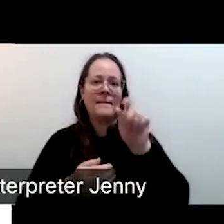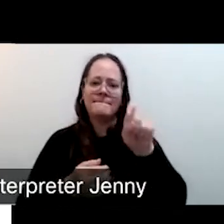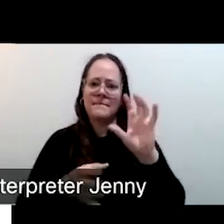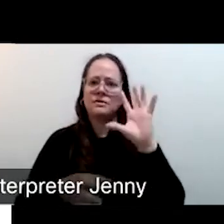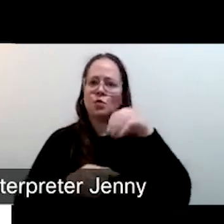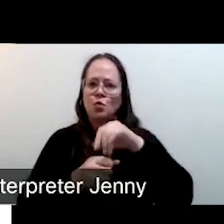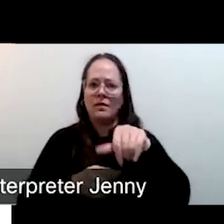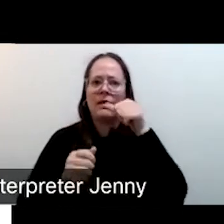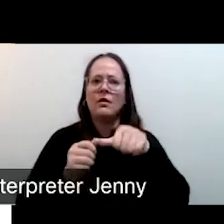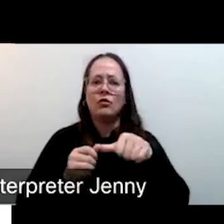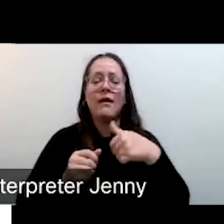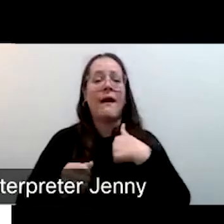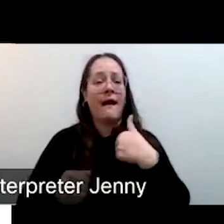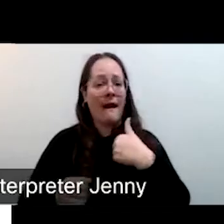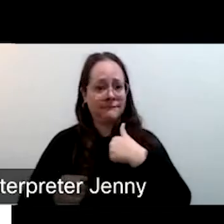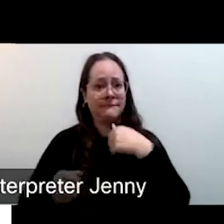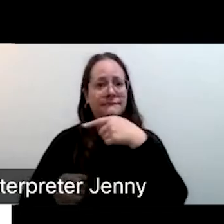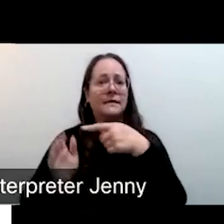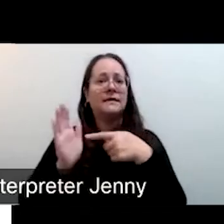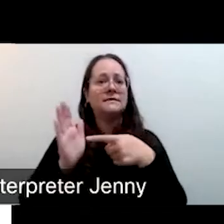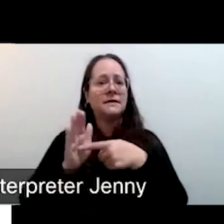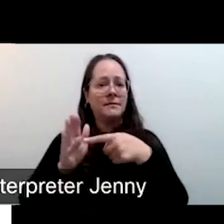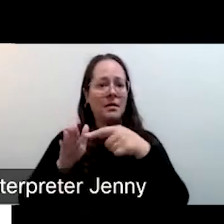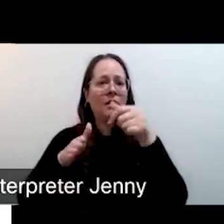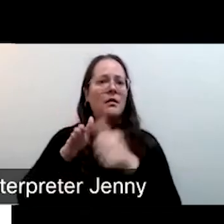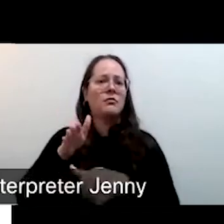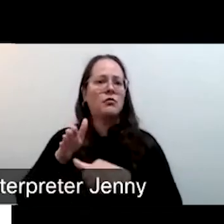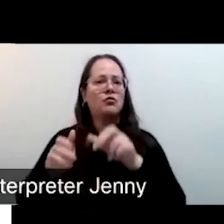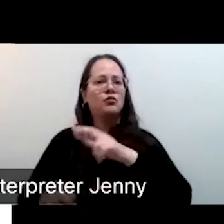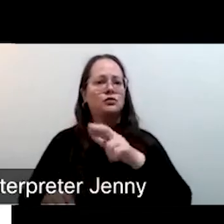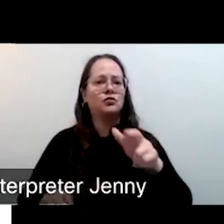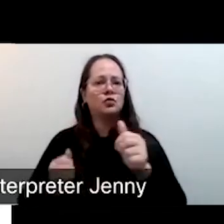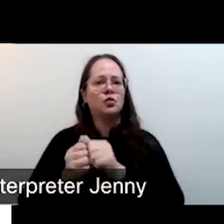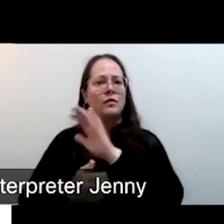We have a letter on our website under Resources with suggested language that practitioners